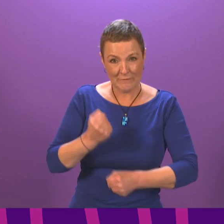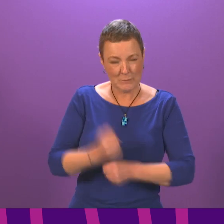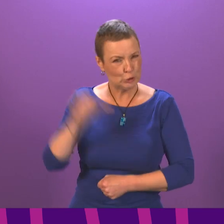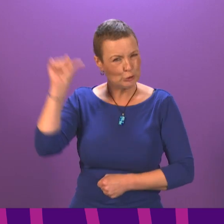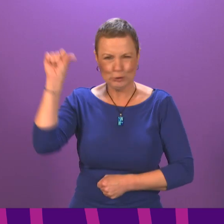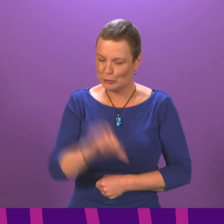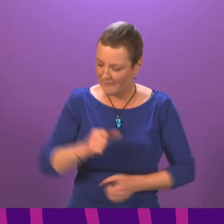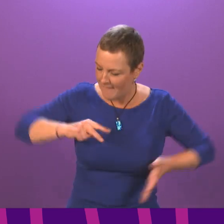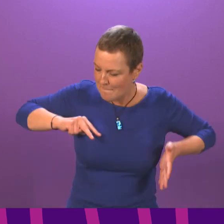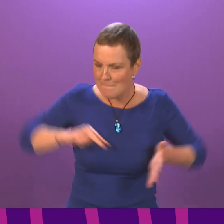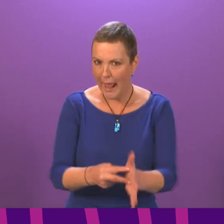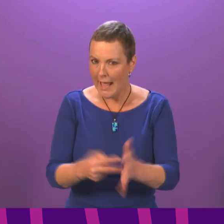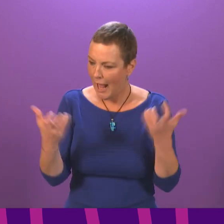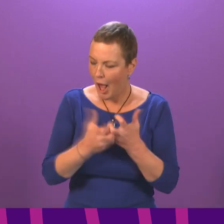arriving on university campuses, yet it appears that the Government has still not prepared